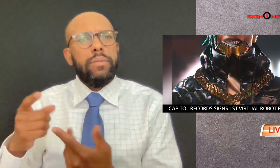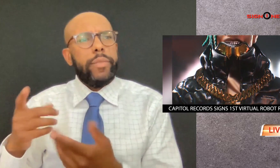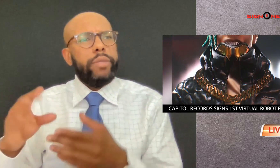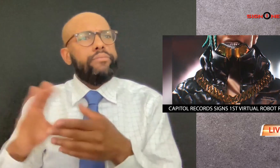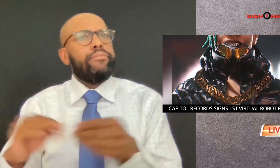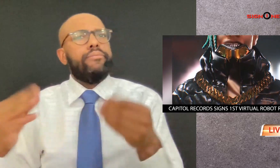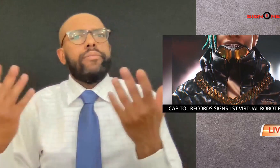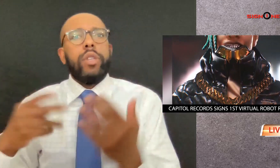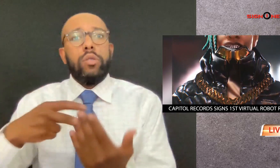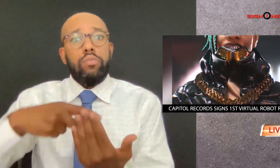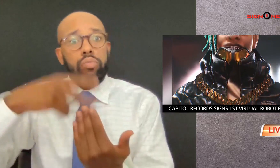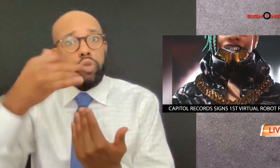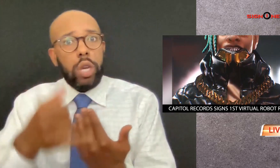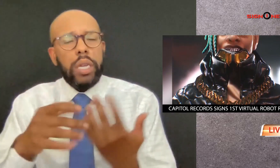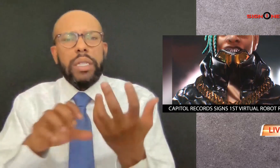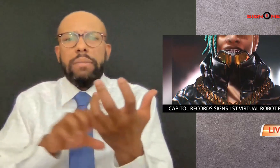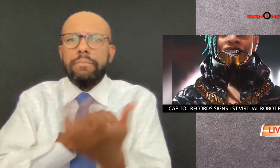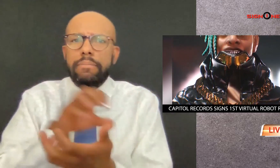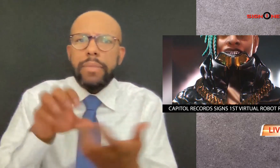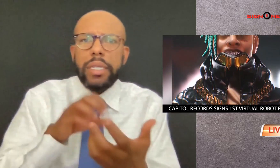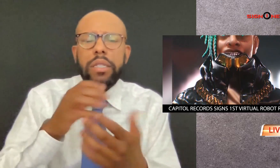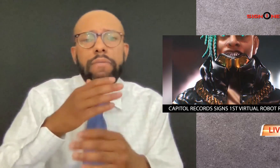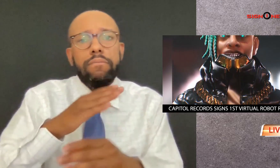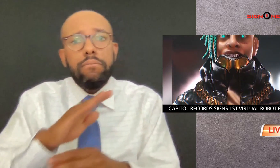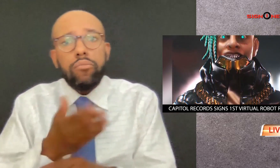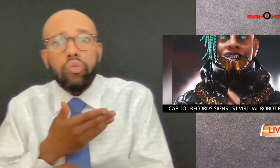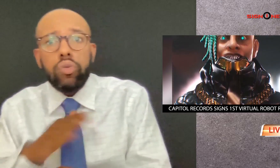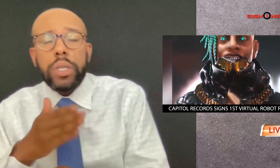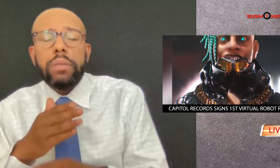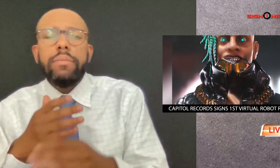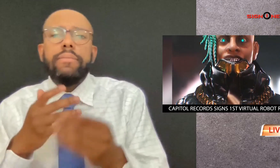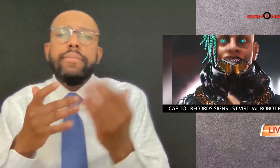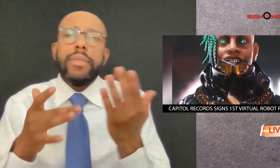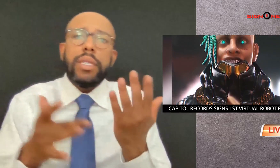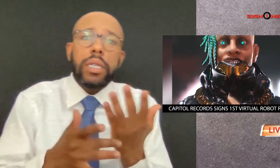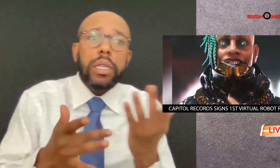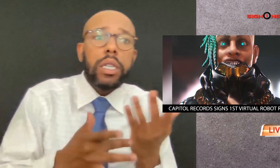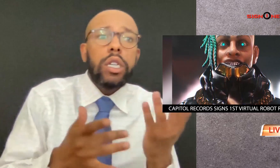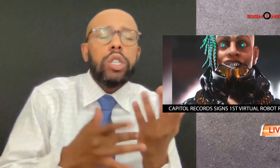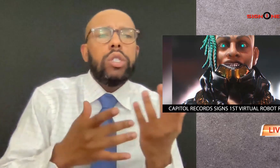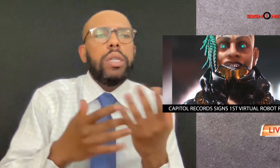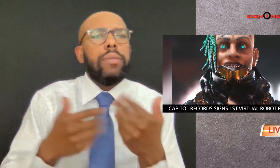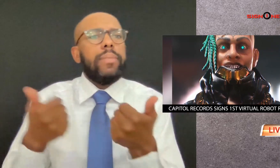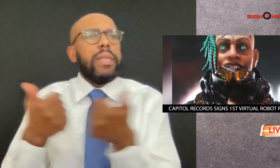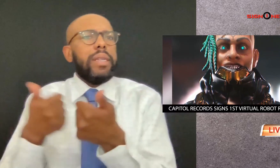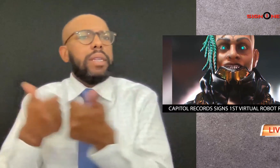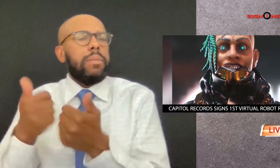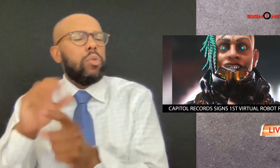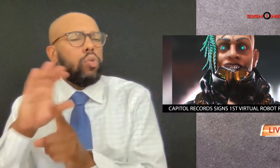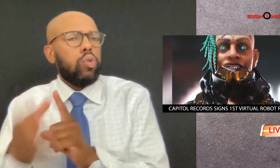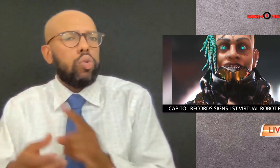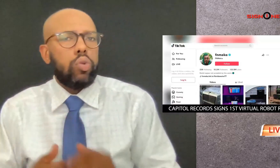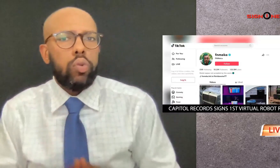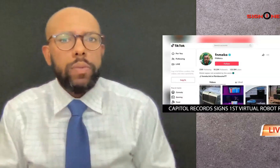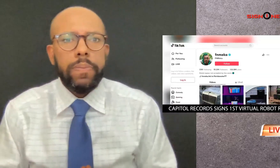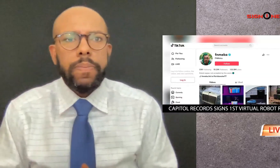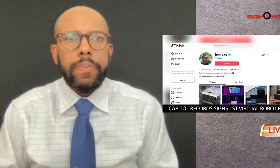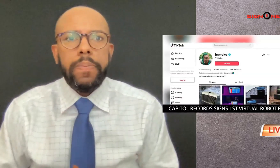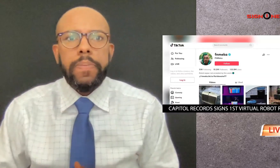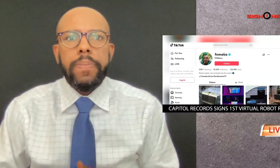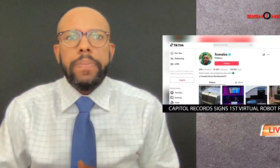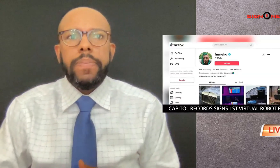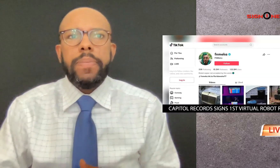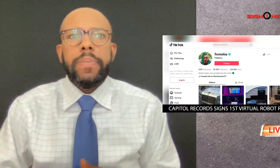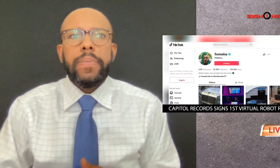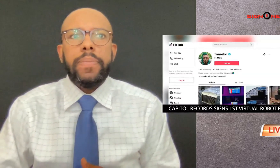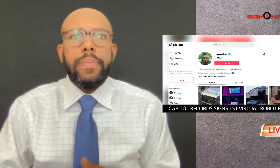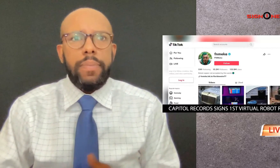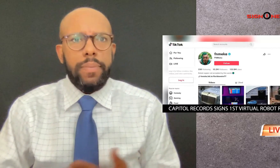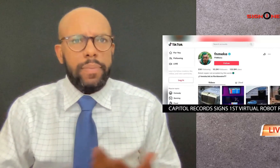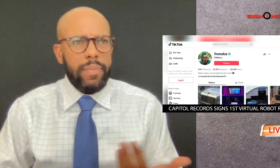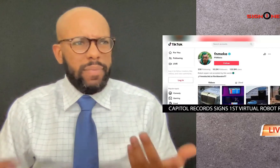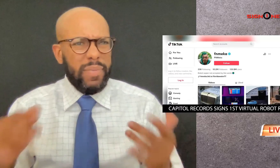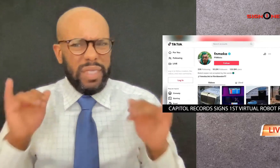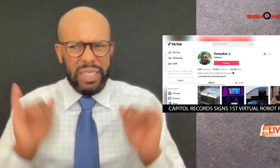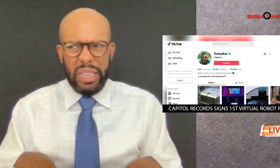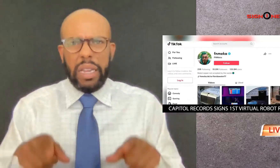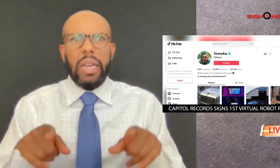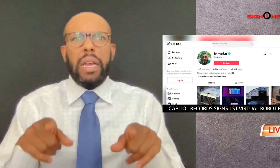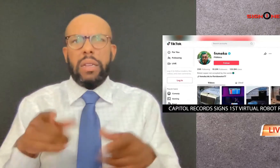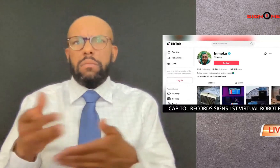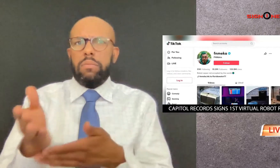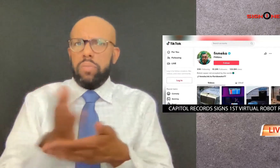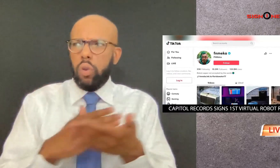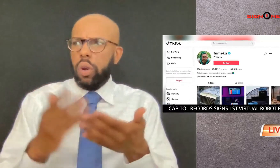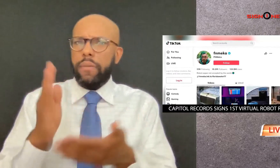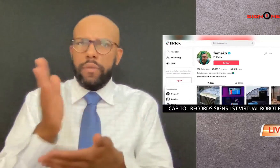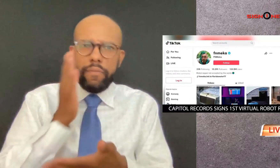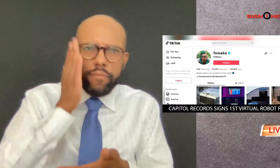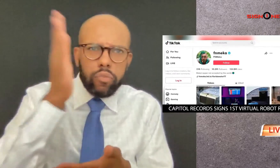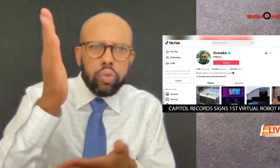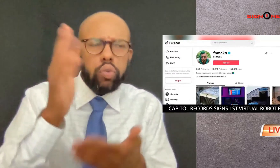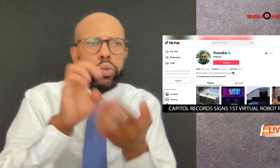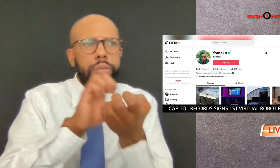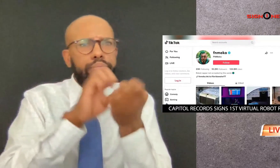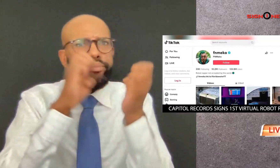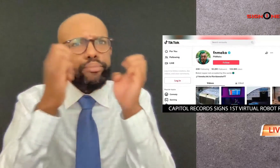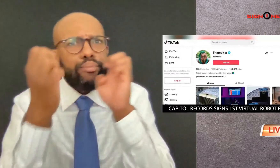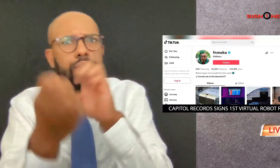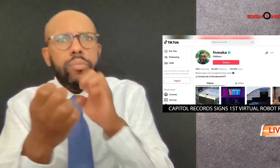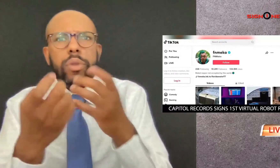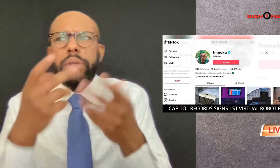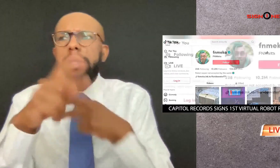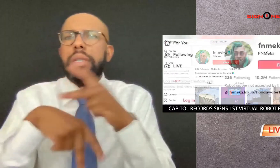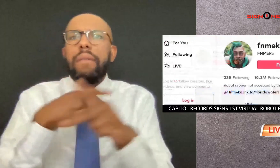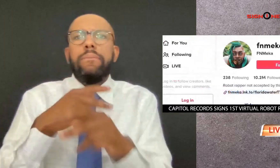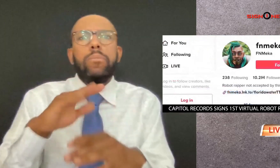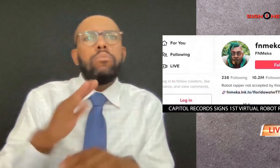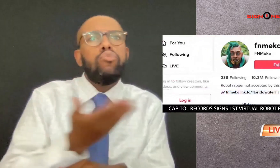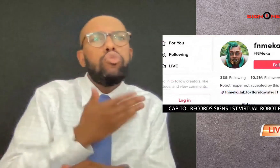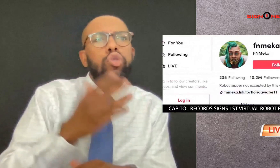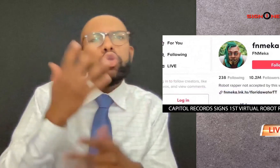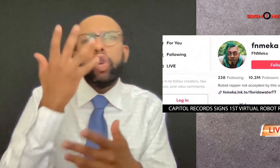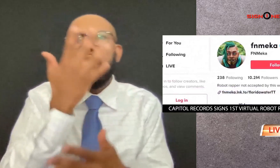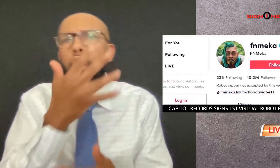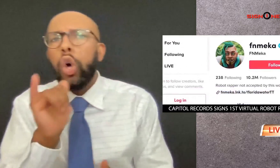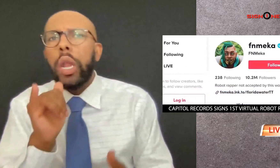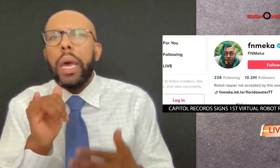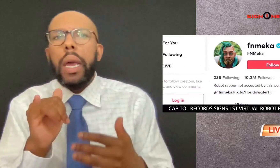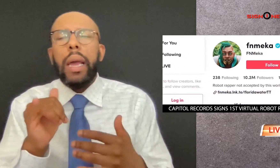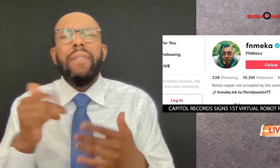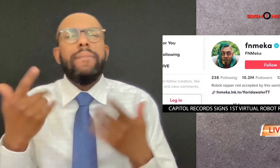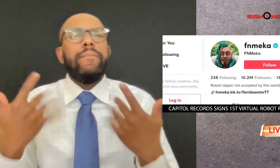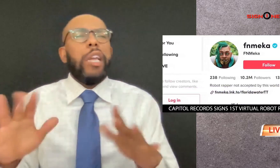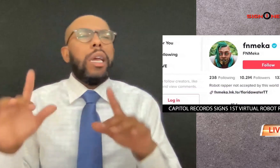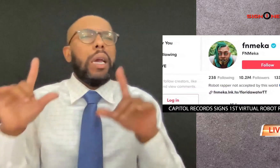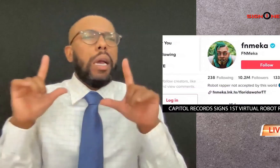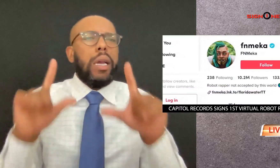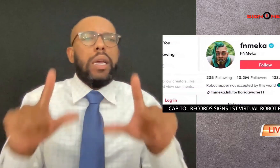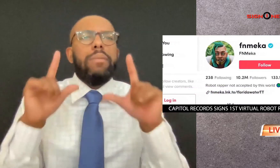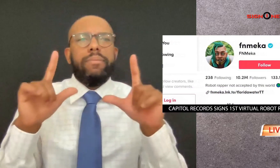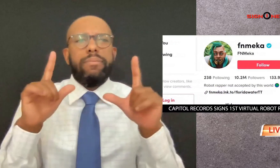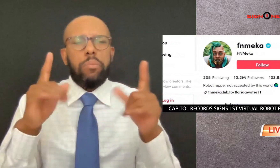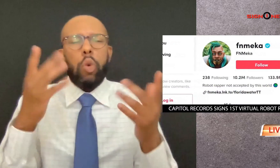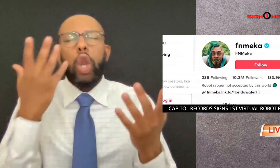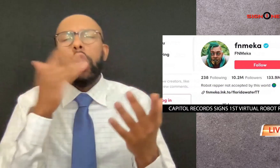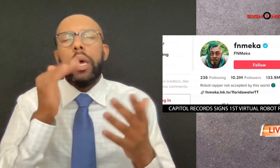artificial intelligence or "AI" Capitol Records says the project is a mix of music, technology,